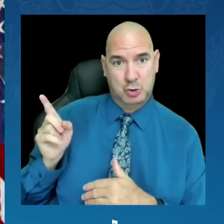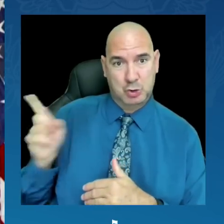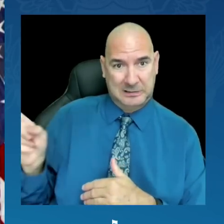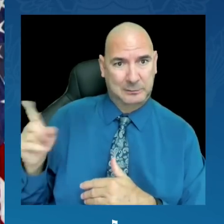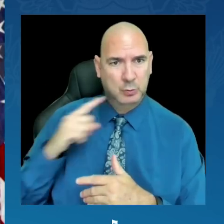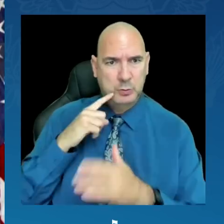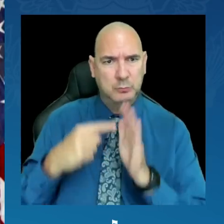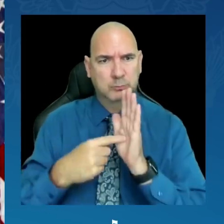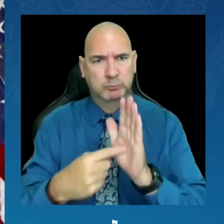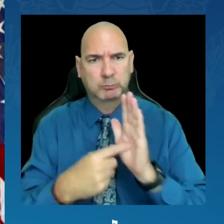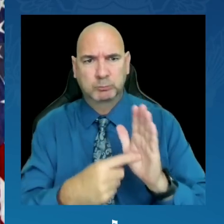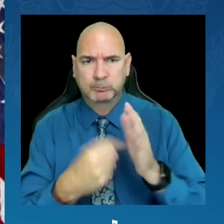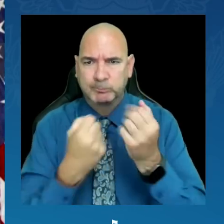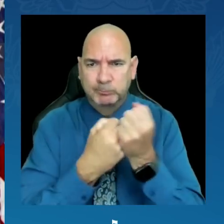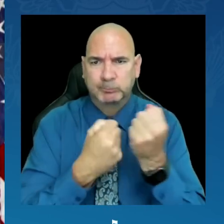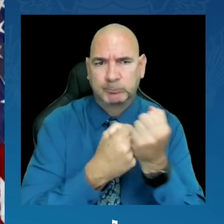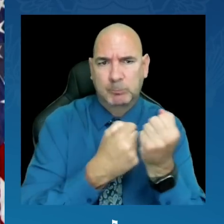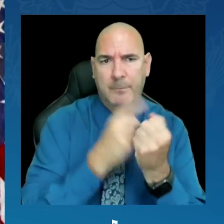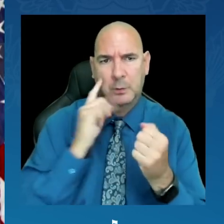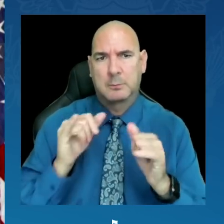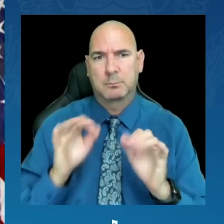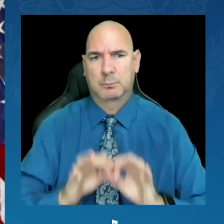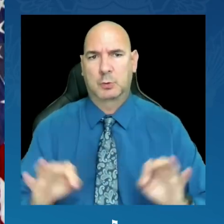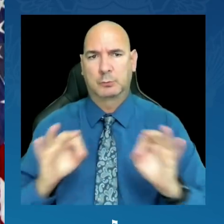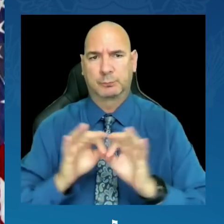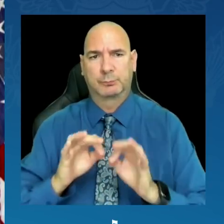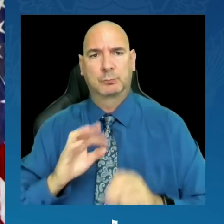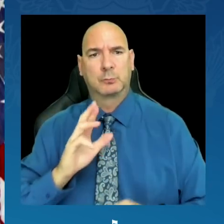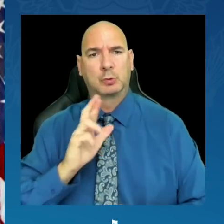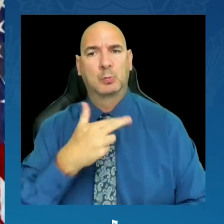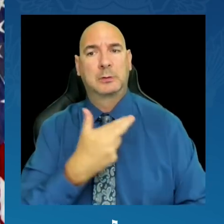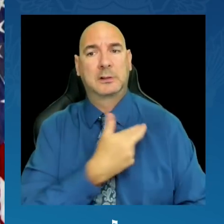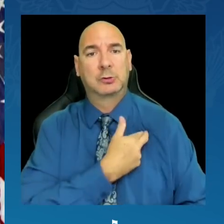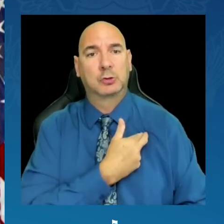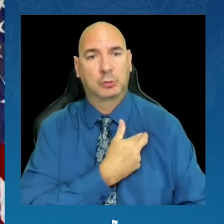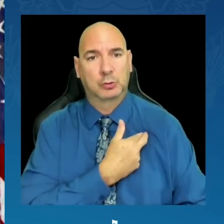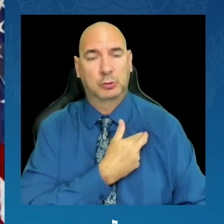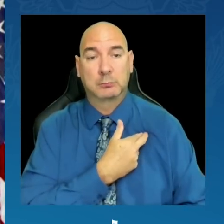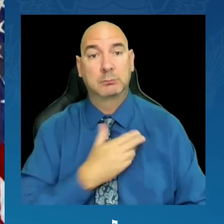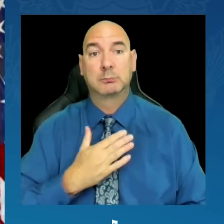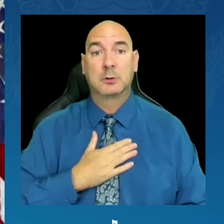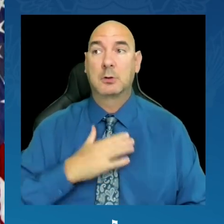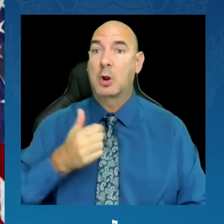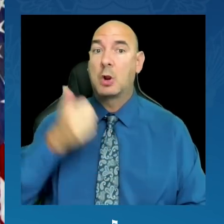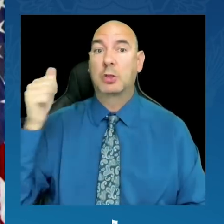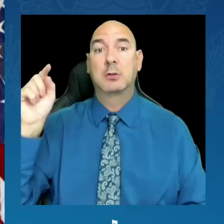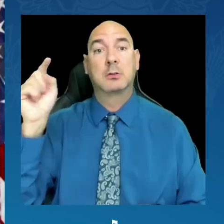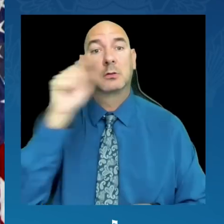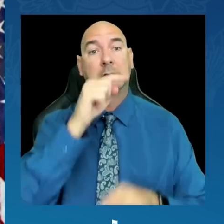I'm glad to be joined by other leaders who have committed themselves to ending our nation's maternal health crisis.